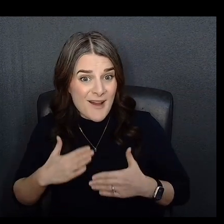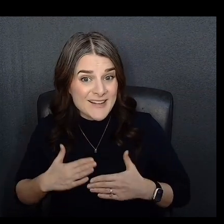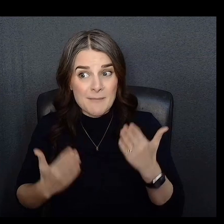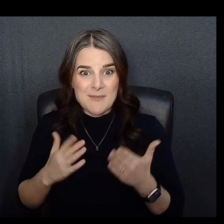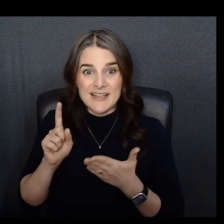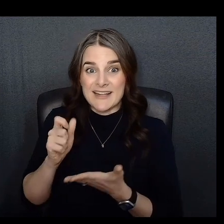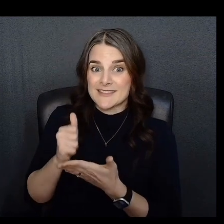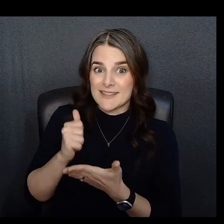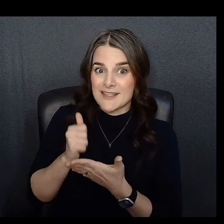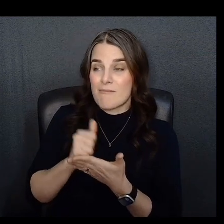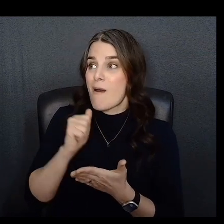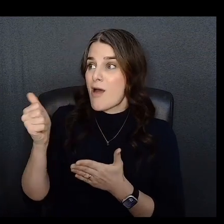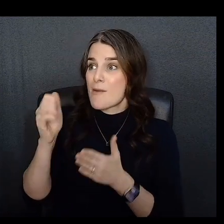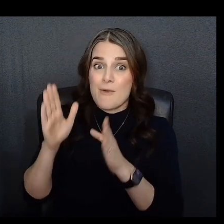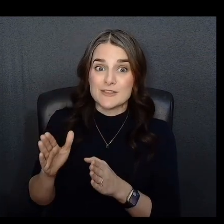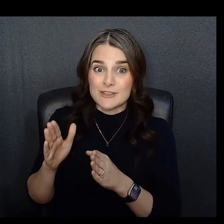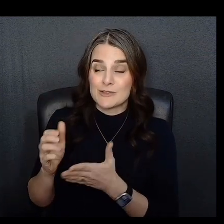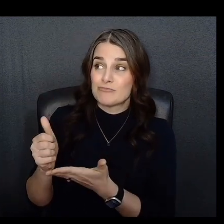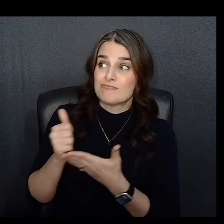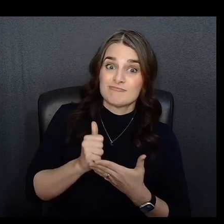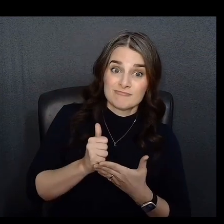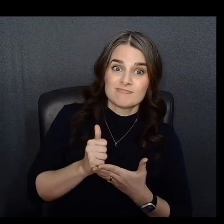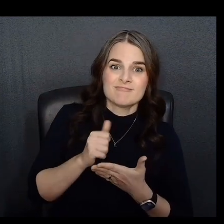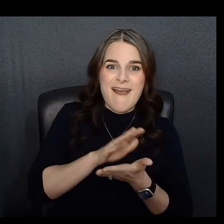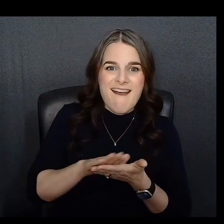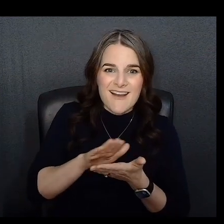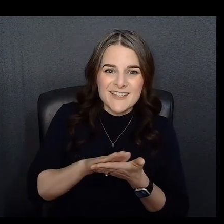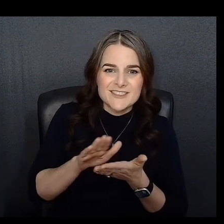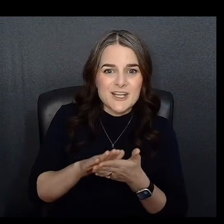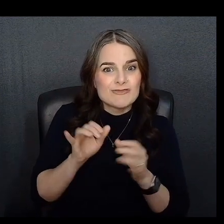to have their hygiene routines completed.